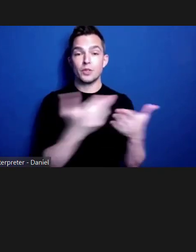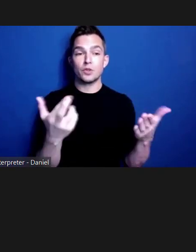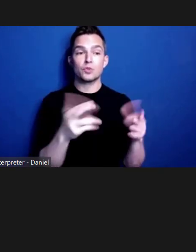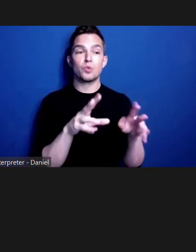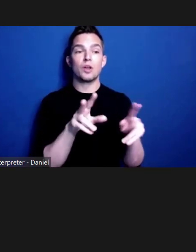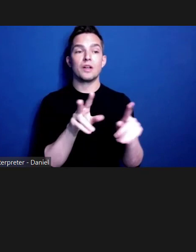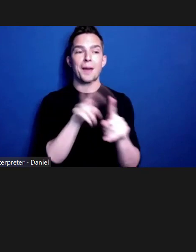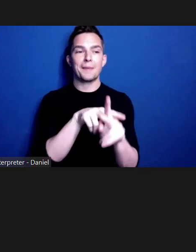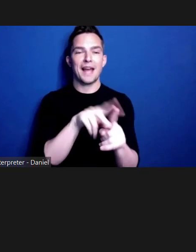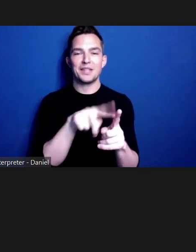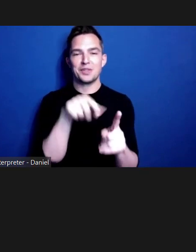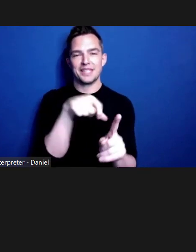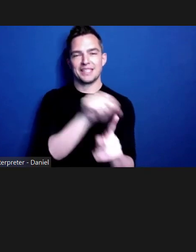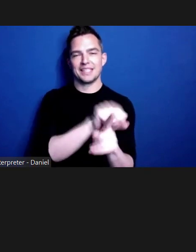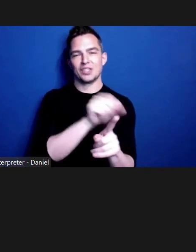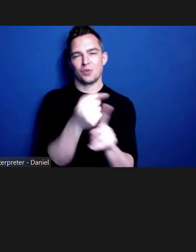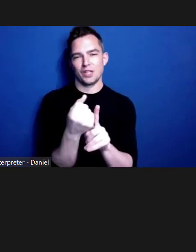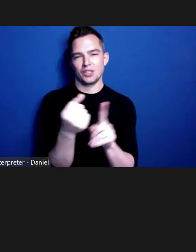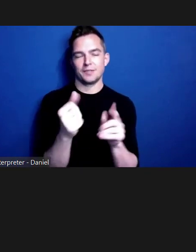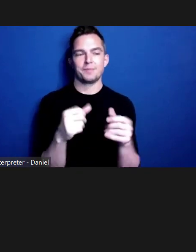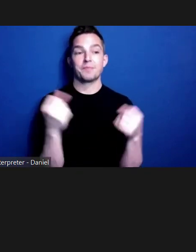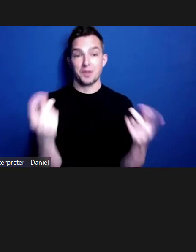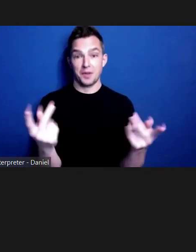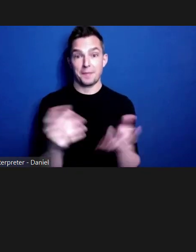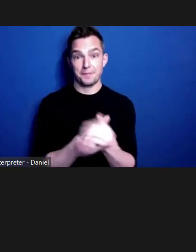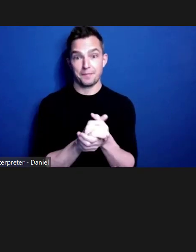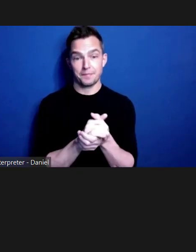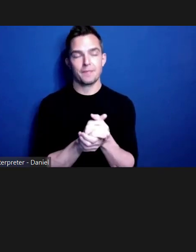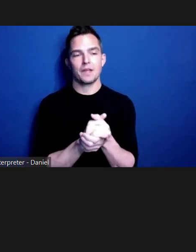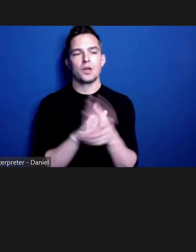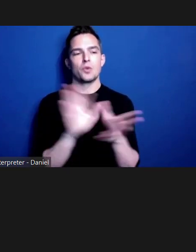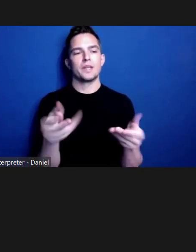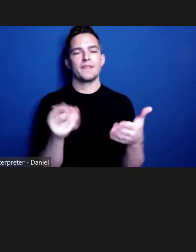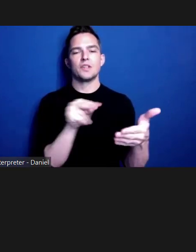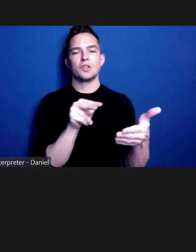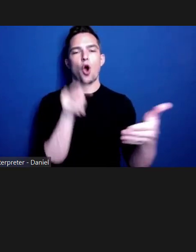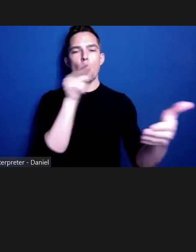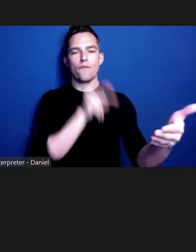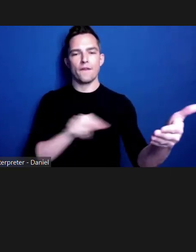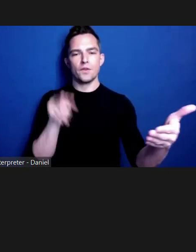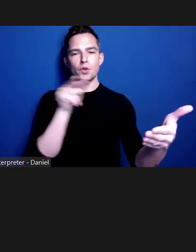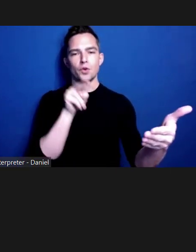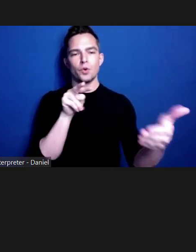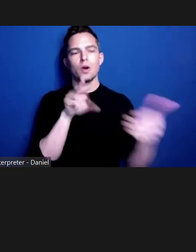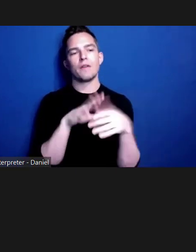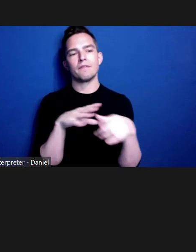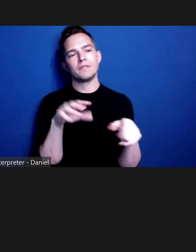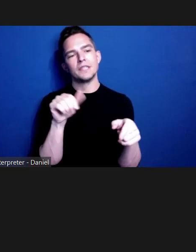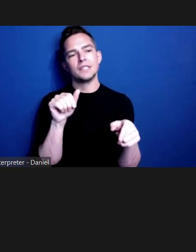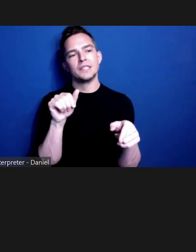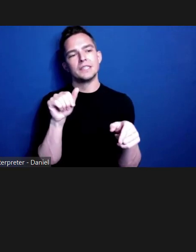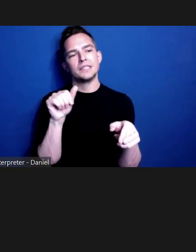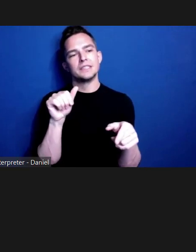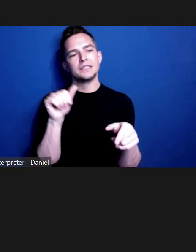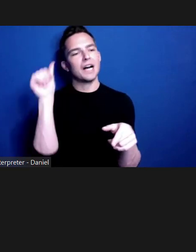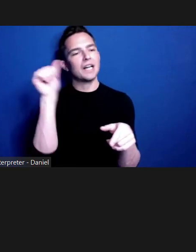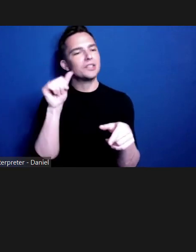Let's start by giving an overview of the auditory or hearing system, so everyone has a general idea of what it means to be screening